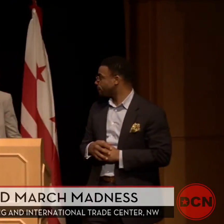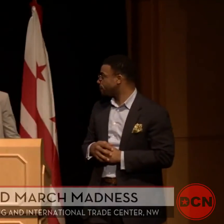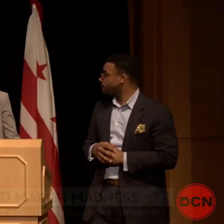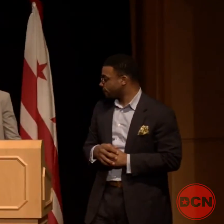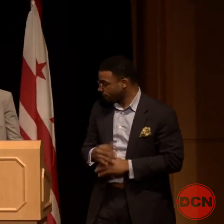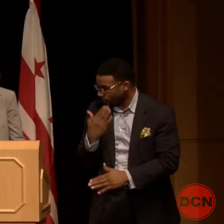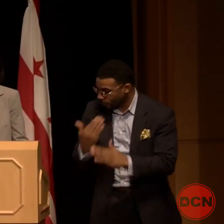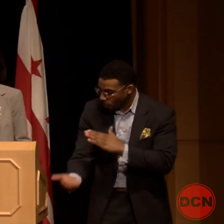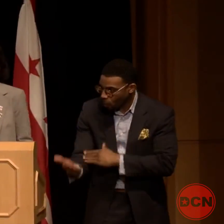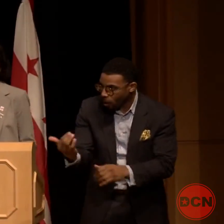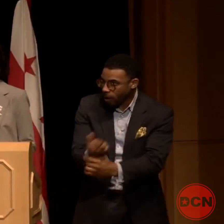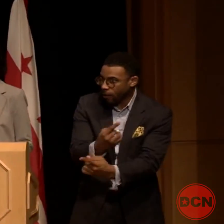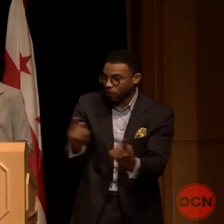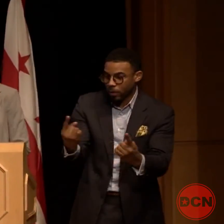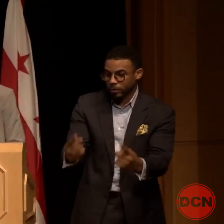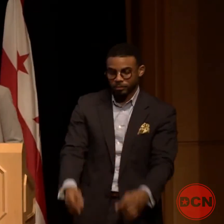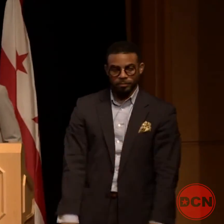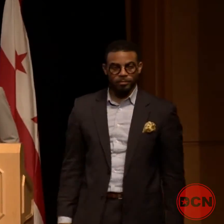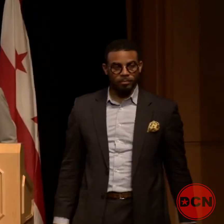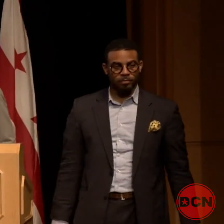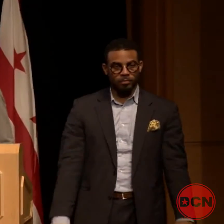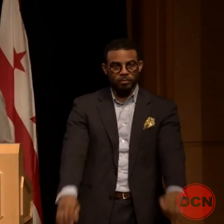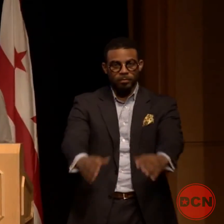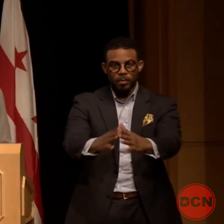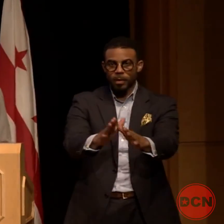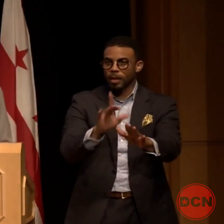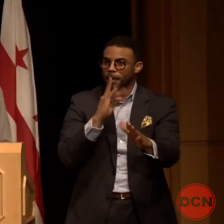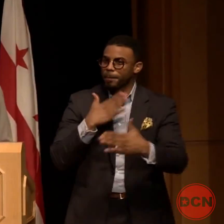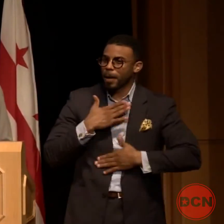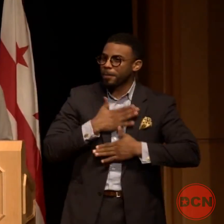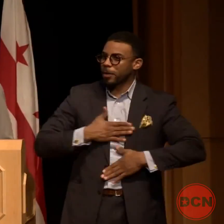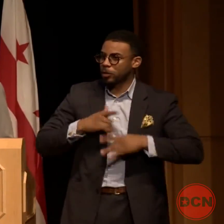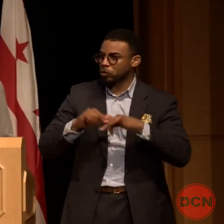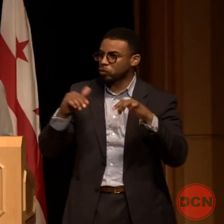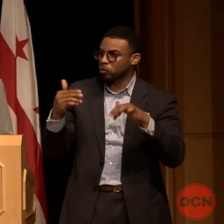GOOD MORNING, EVERYONE. IT IS MY PLEASURE TO JOIN MAYOR